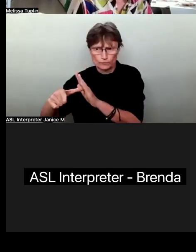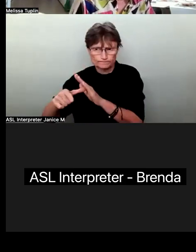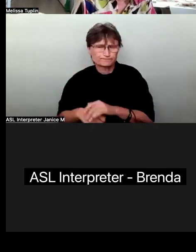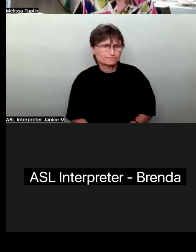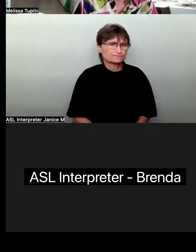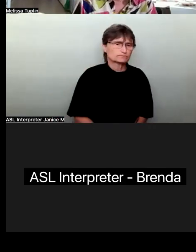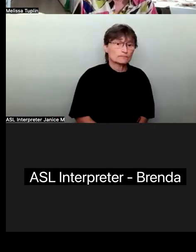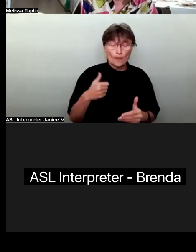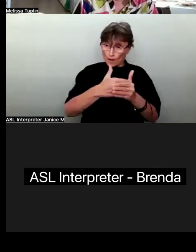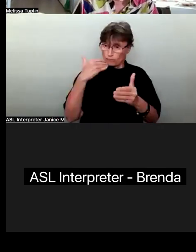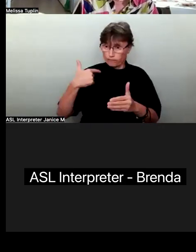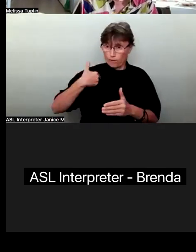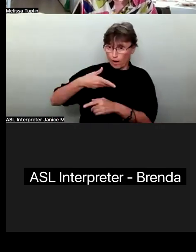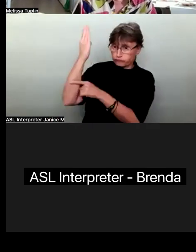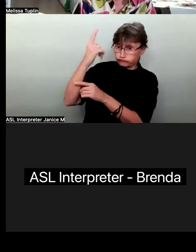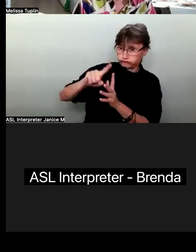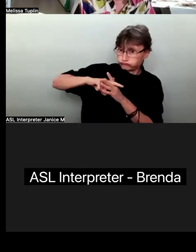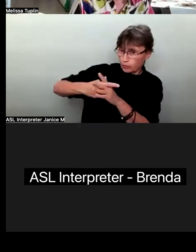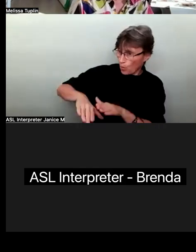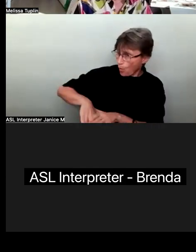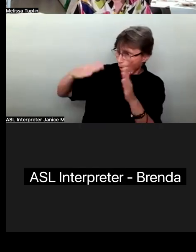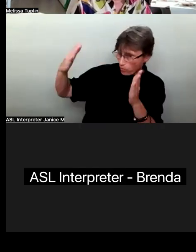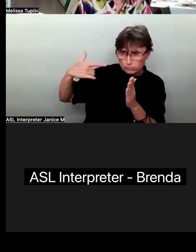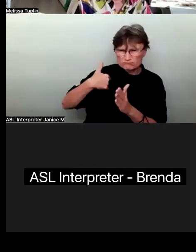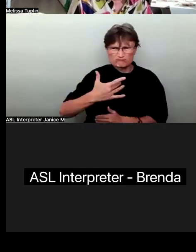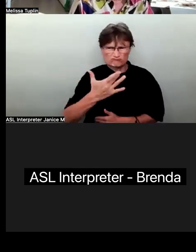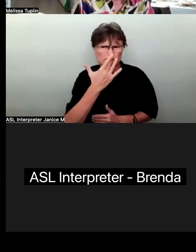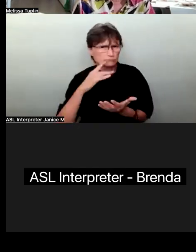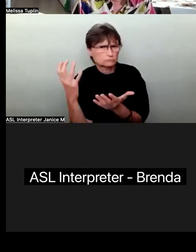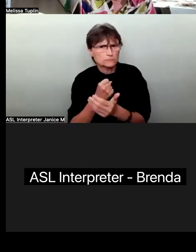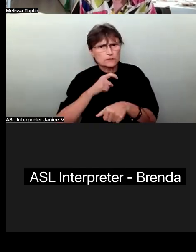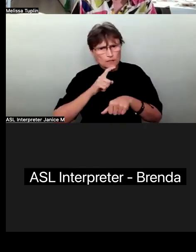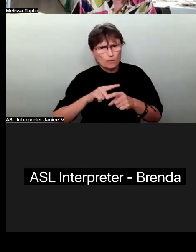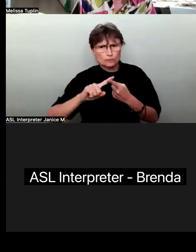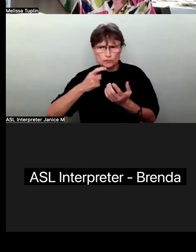Before we proceed any further, I want to take this time to acknowledge the land on which